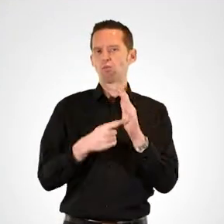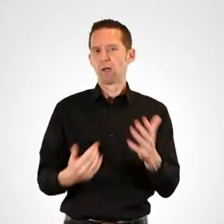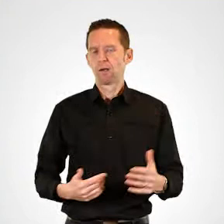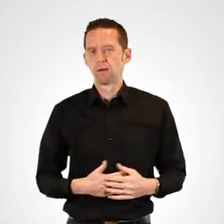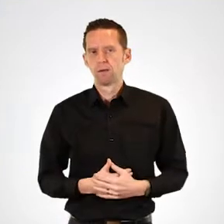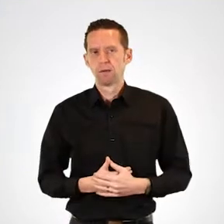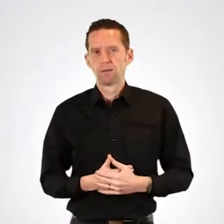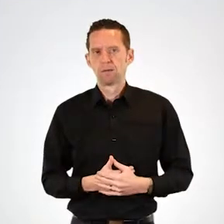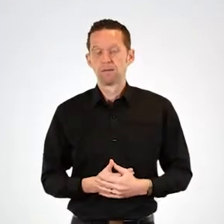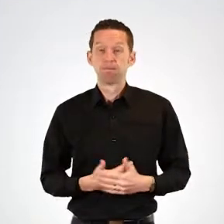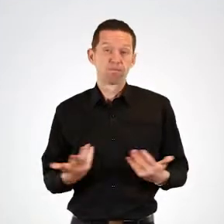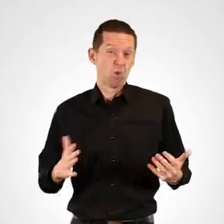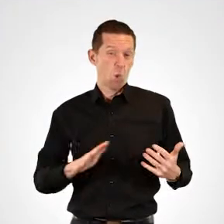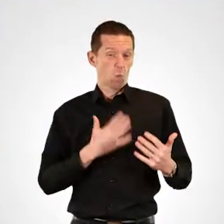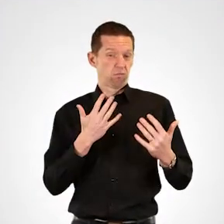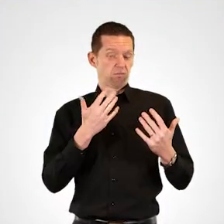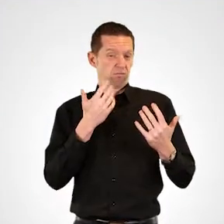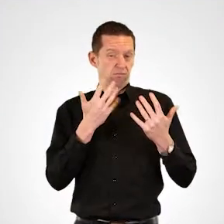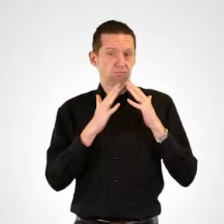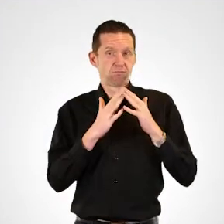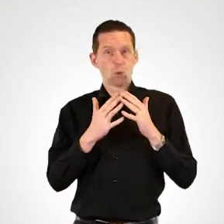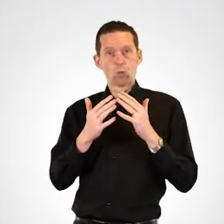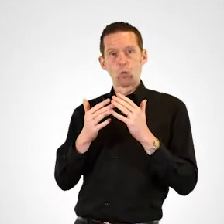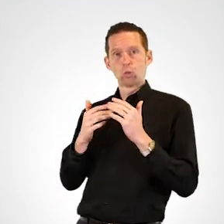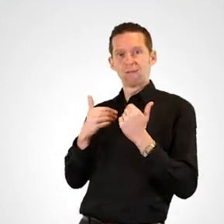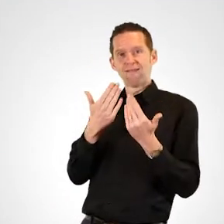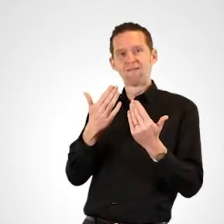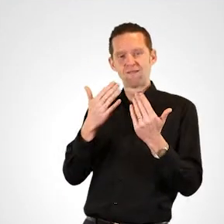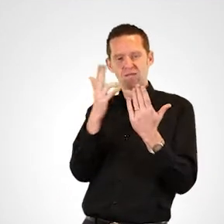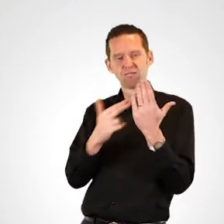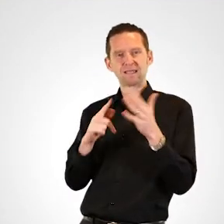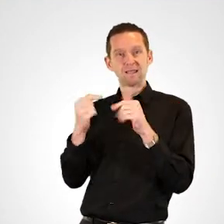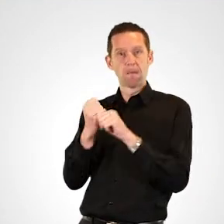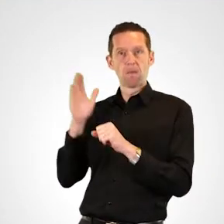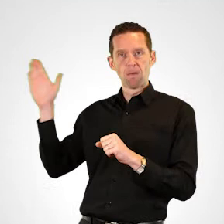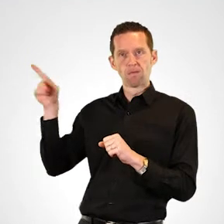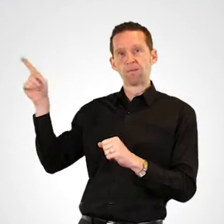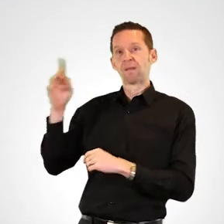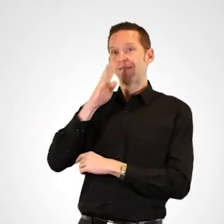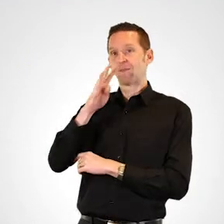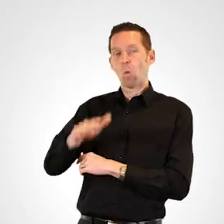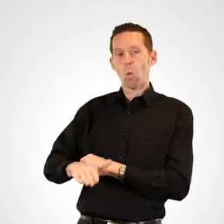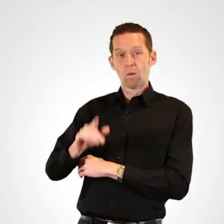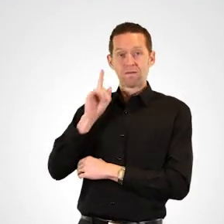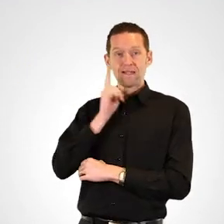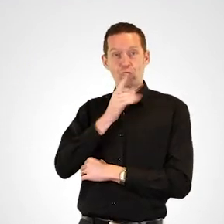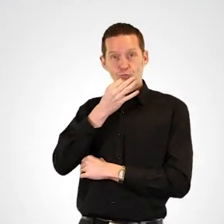It's always helpful to show written examples at this stage. So here is something written by a four-year-old hearing child